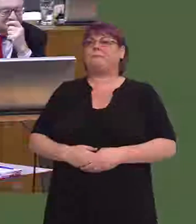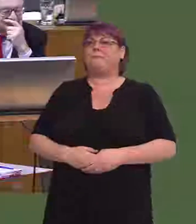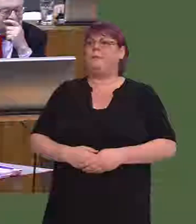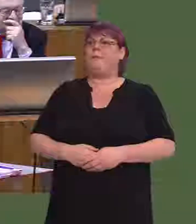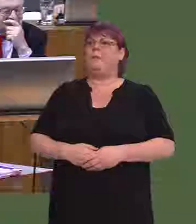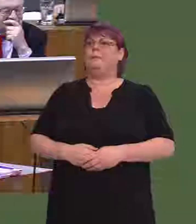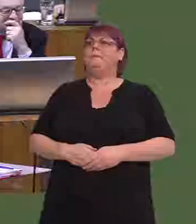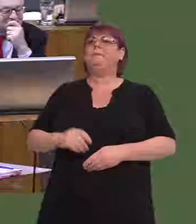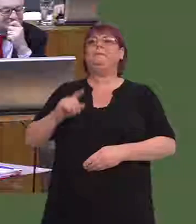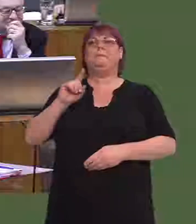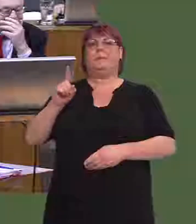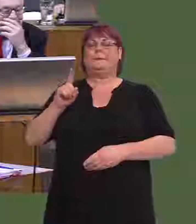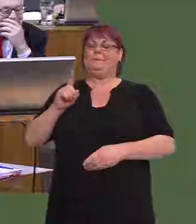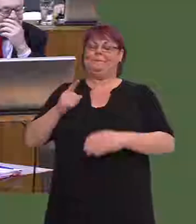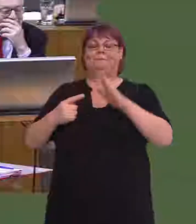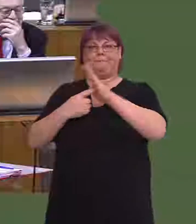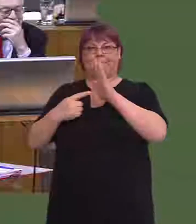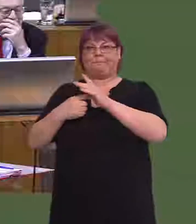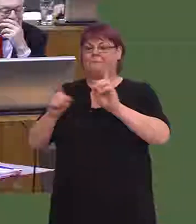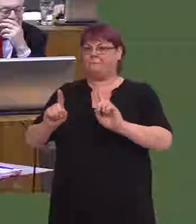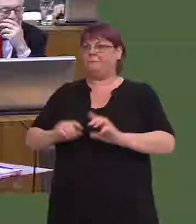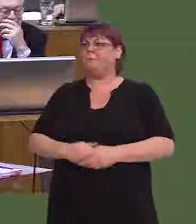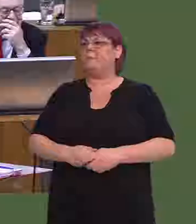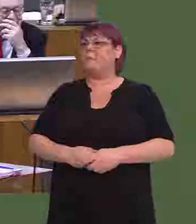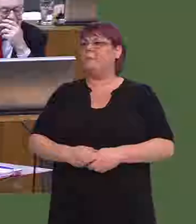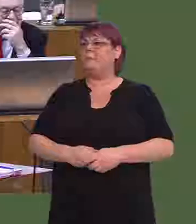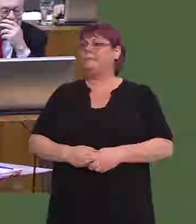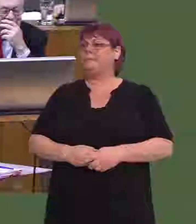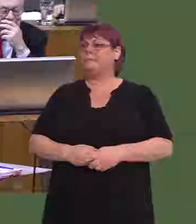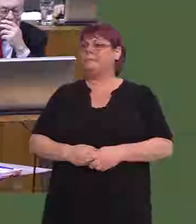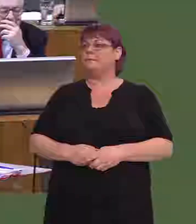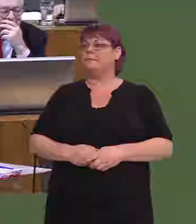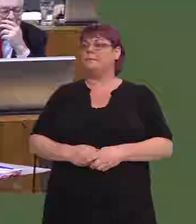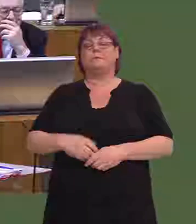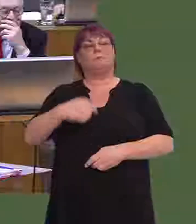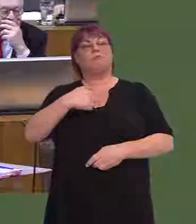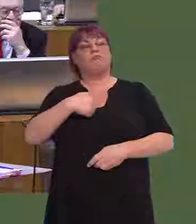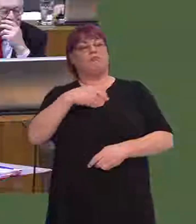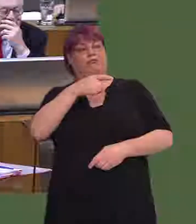the serious point here is this: we haveóshe and Iónever argued for any kind of Brexit